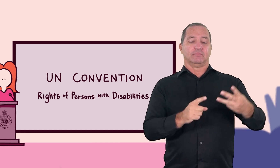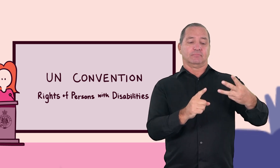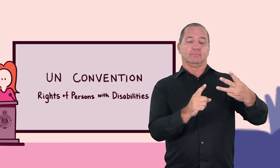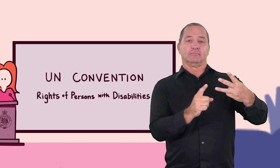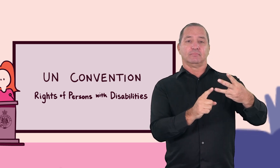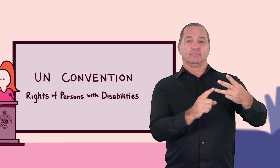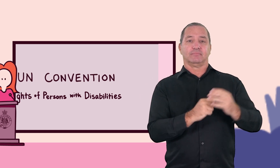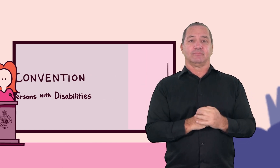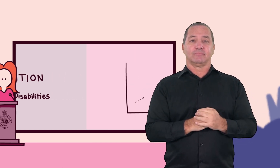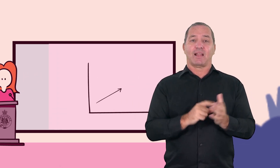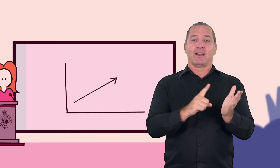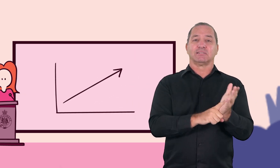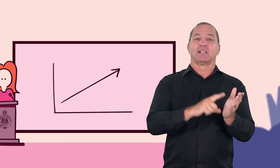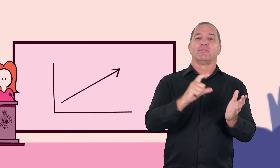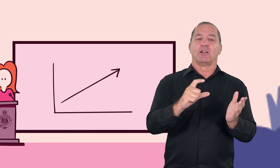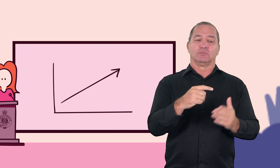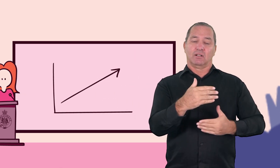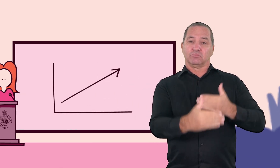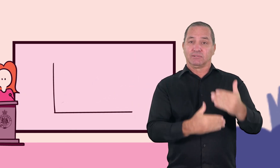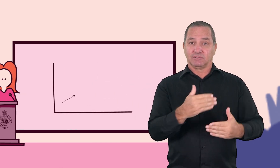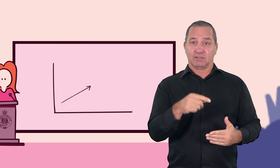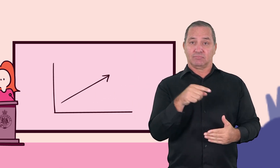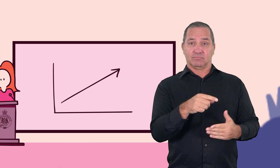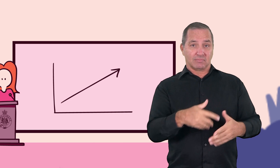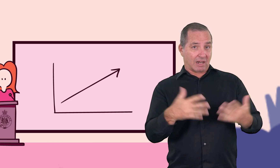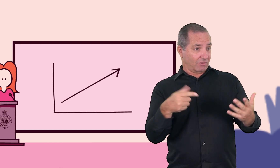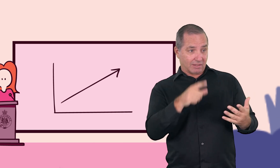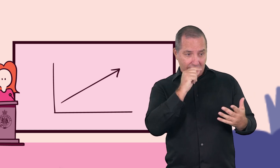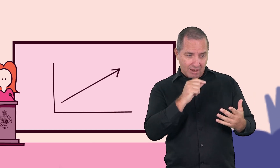Number 3 anything else that may improve access